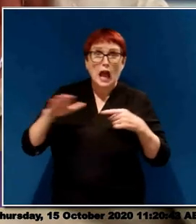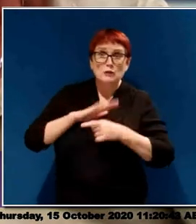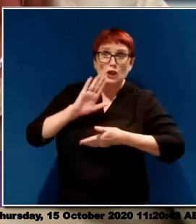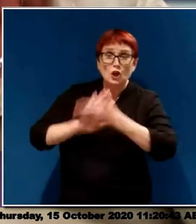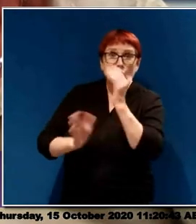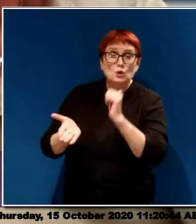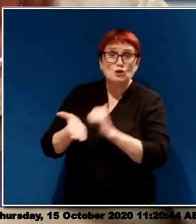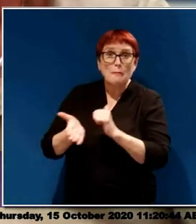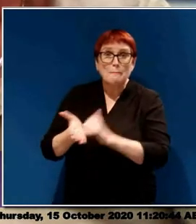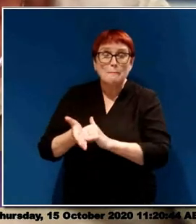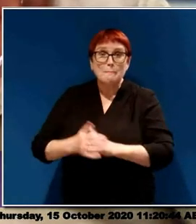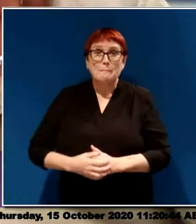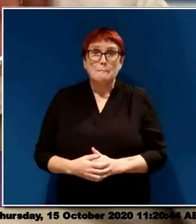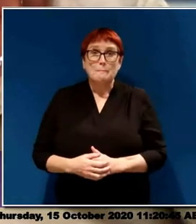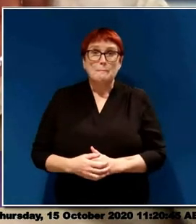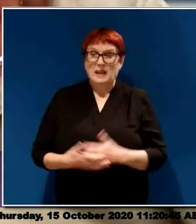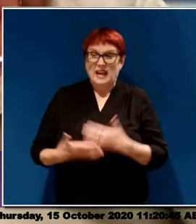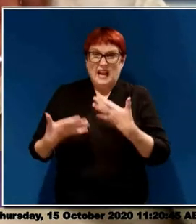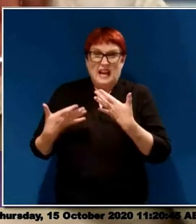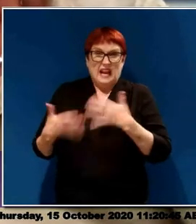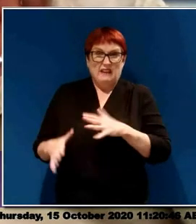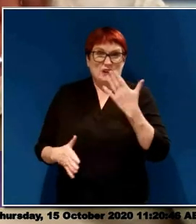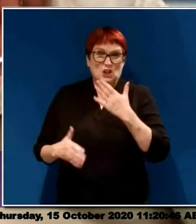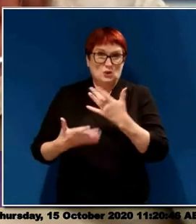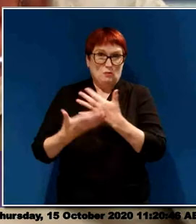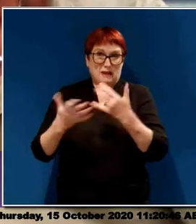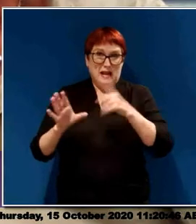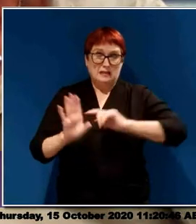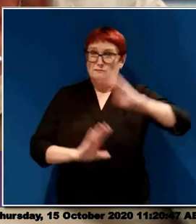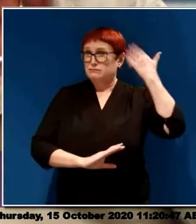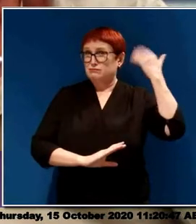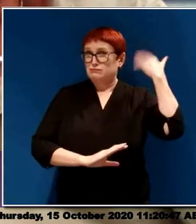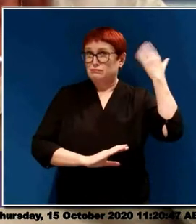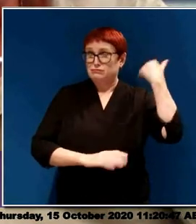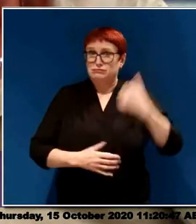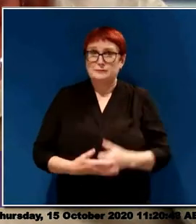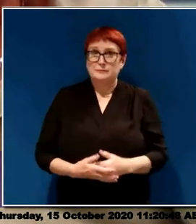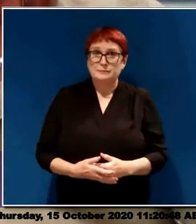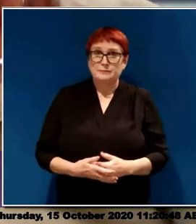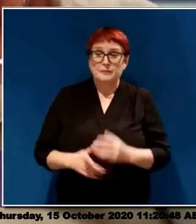many years ago, if he sees a kid in a school uniform, his head goes down,